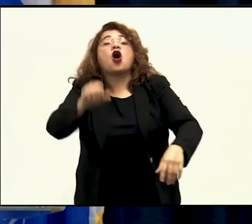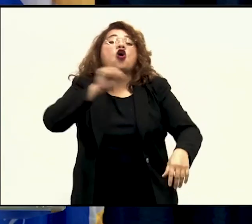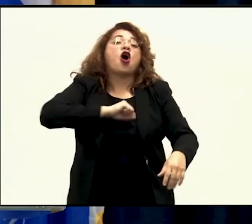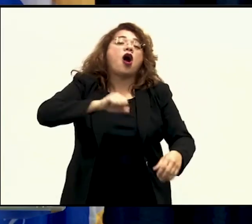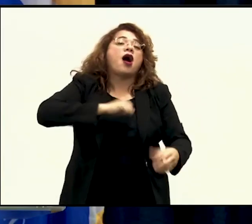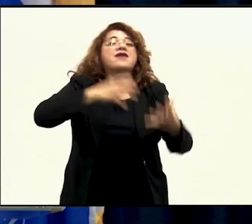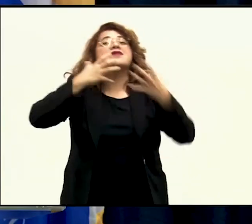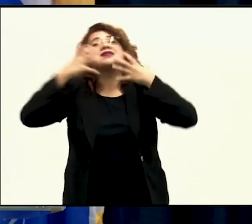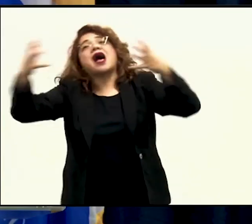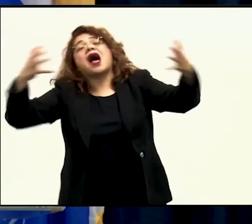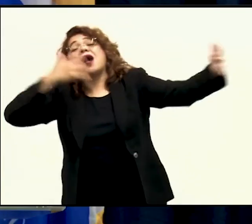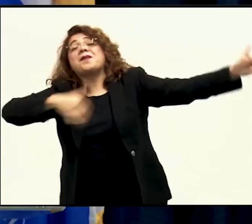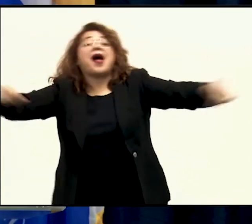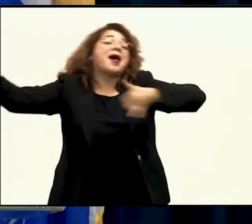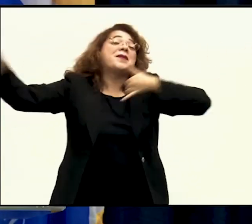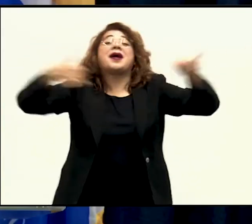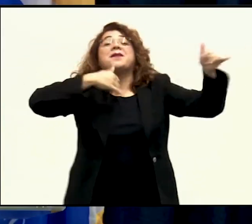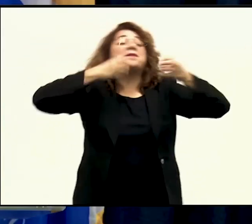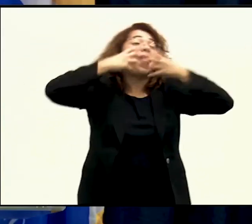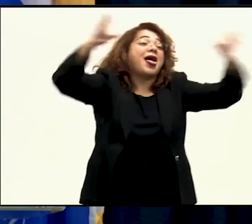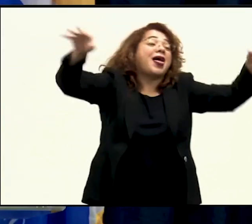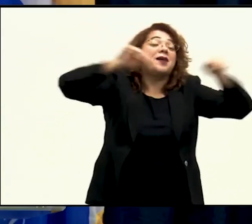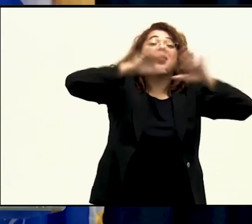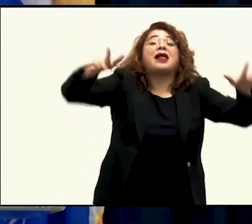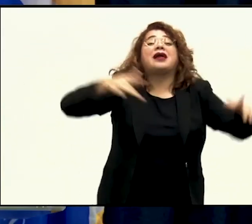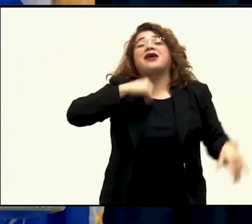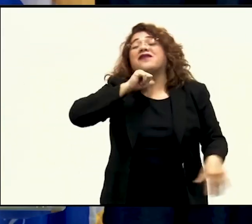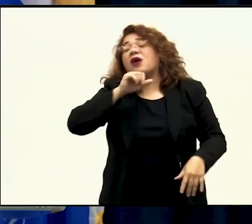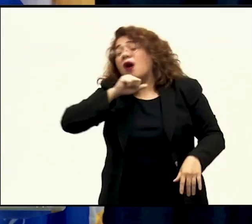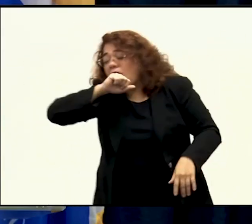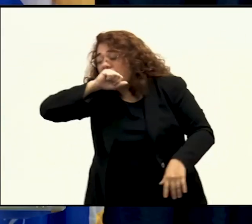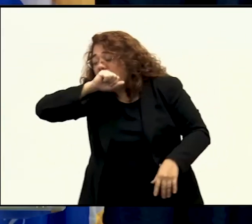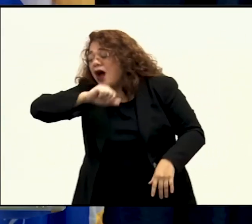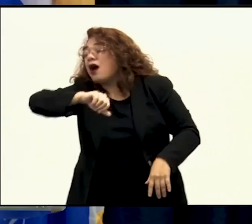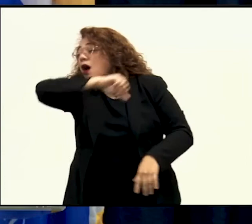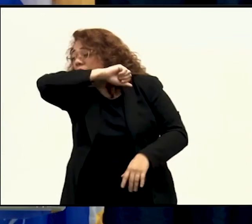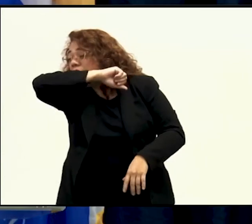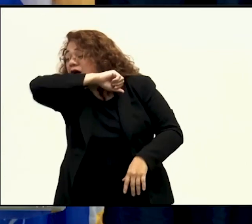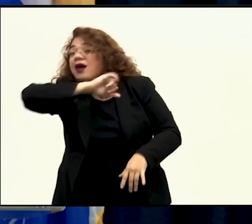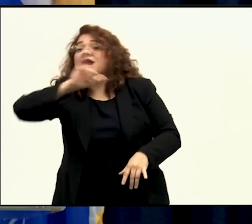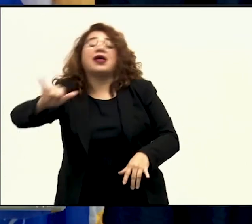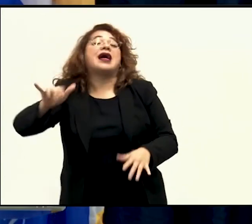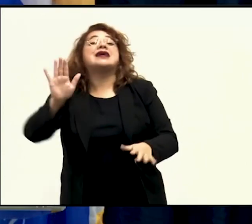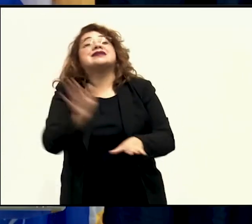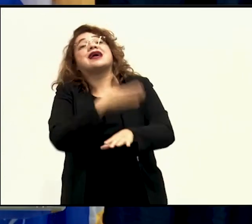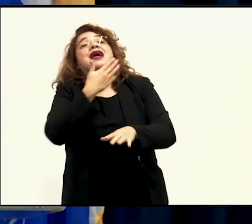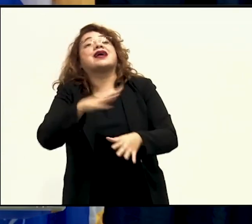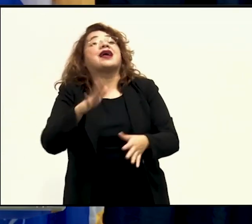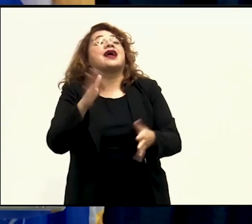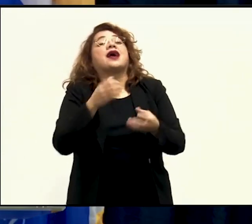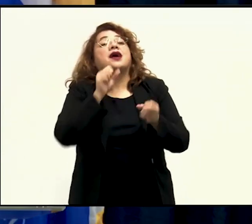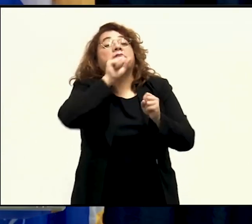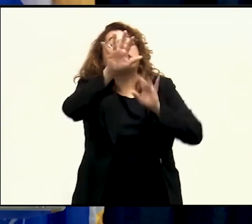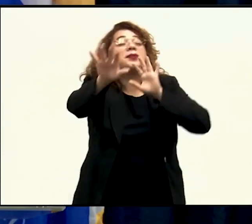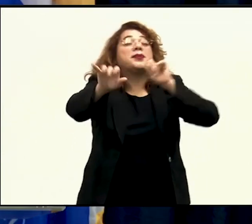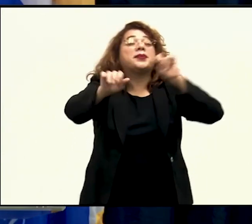the things many, some people when they're not feeling well, other things that really people think are fun, a lot of the singing, musicians and those kind of things.